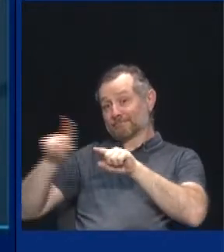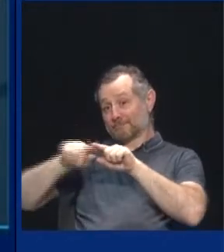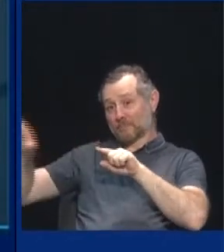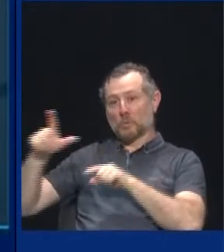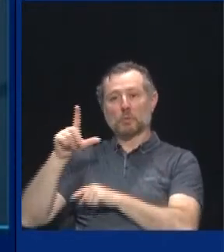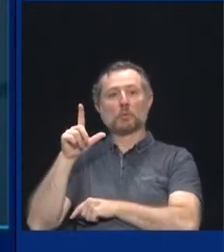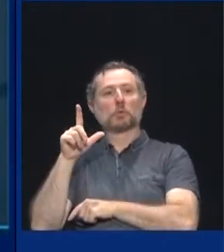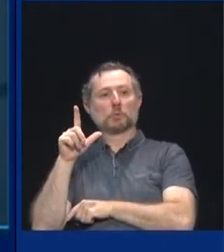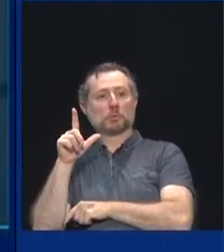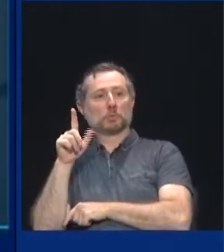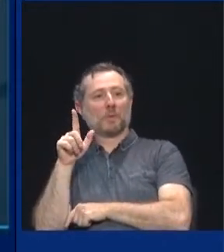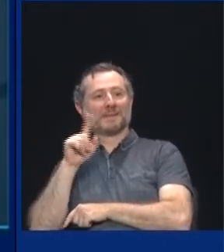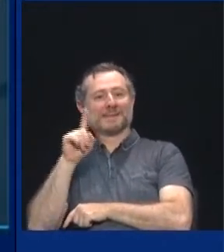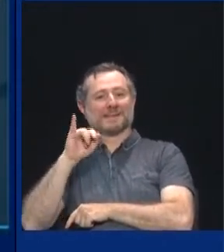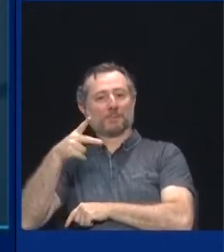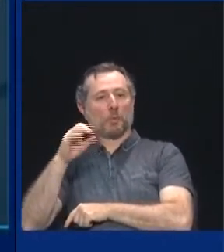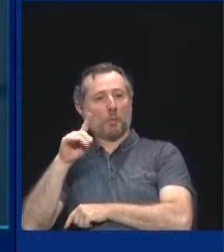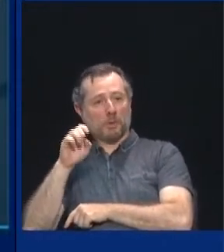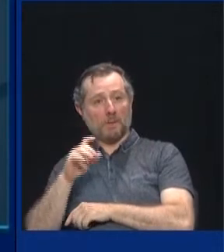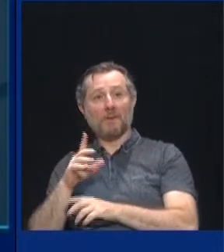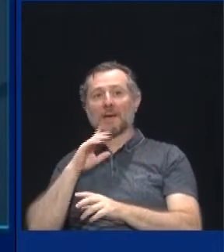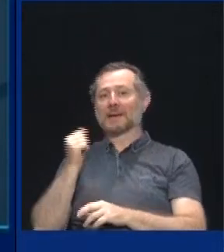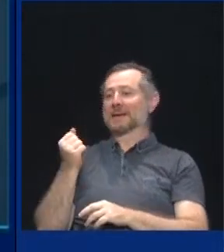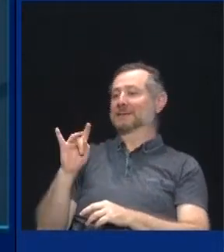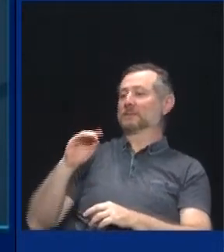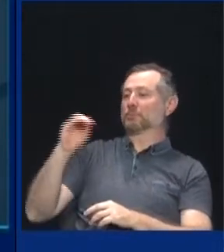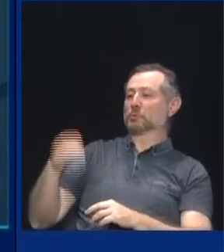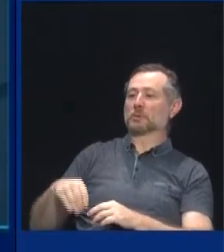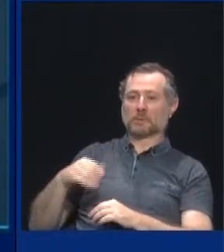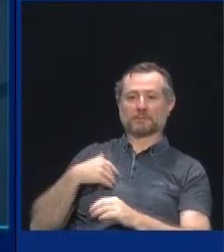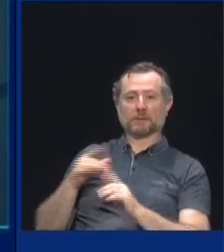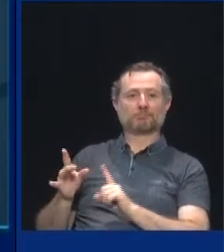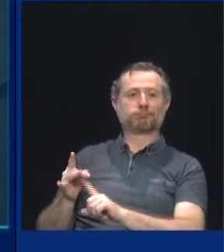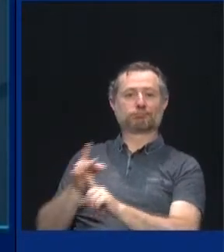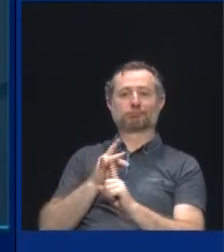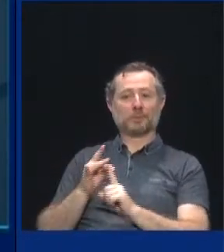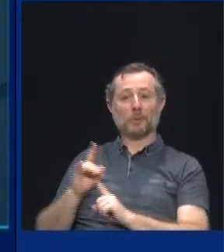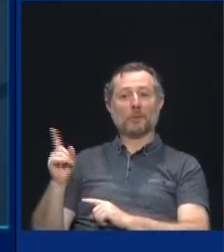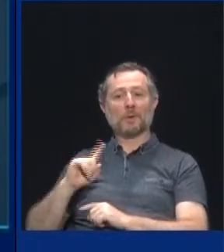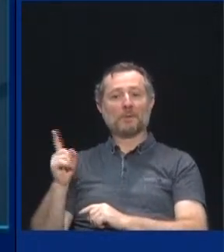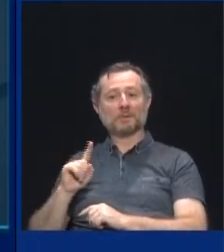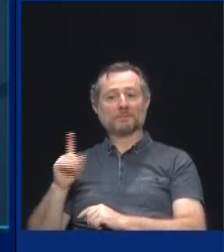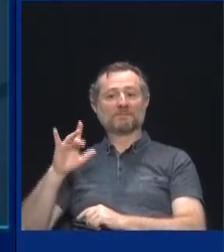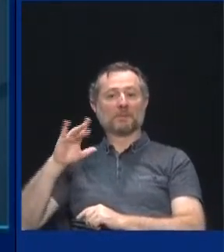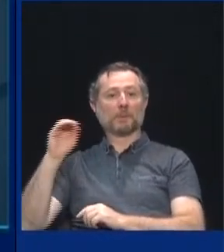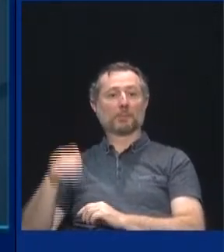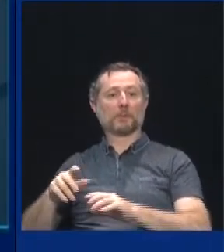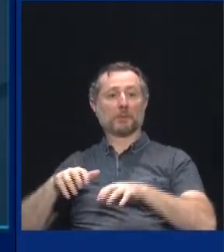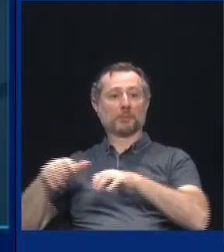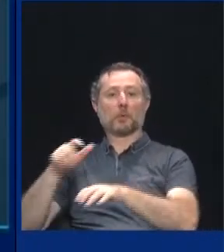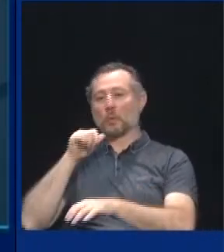LARGER POPULATION. YOU GO TO LONG ISLAND, 21 ZIP